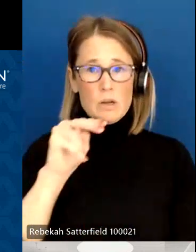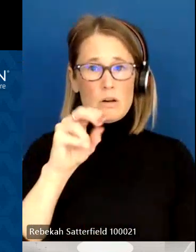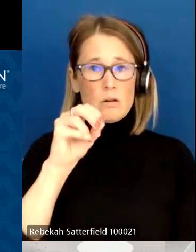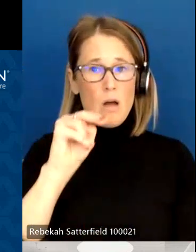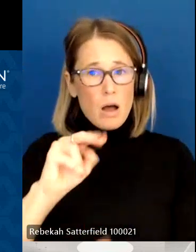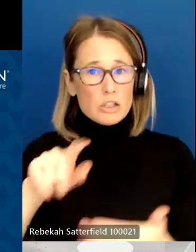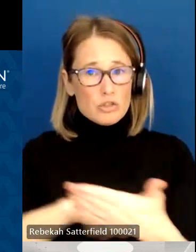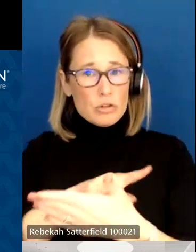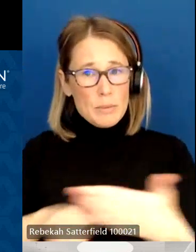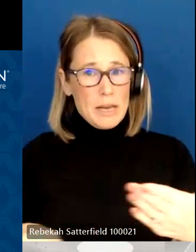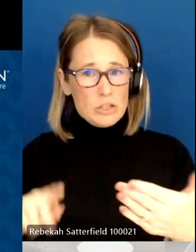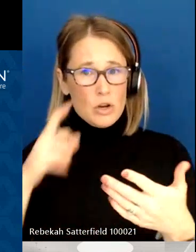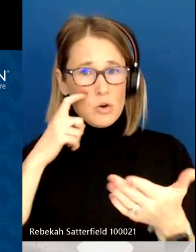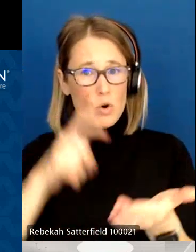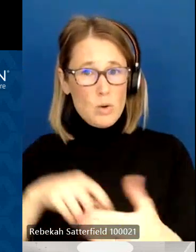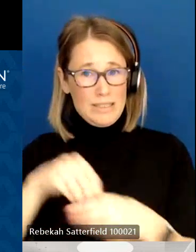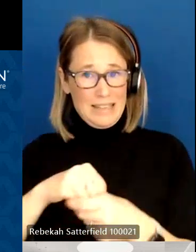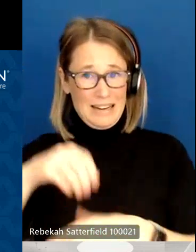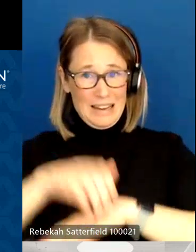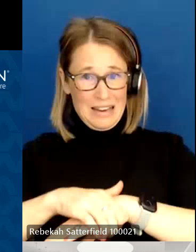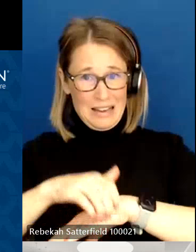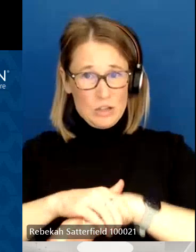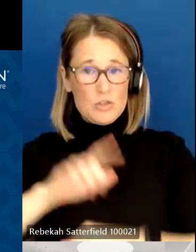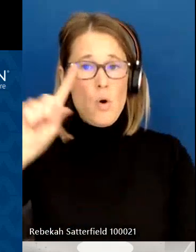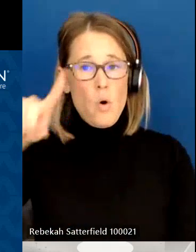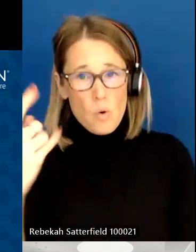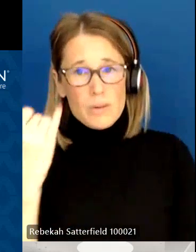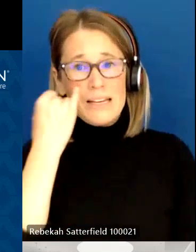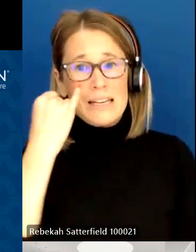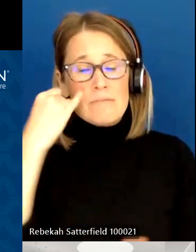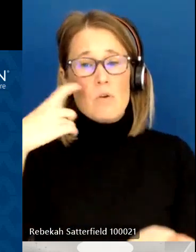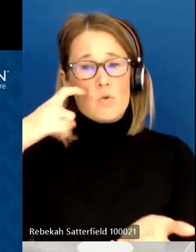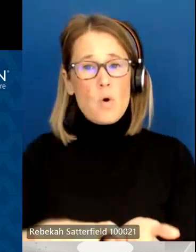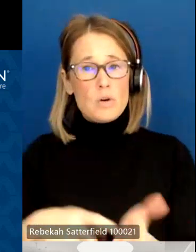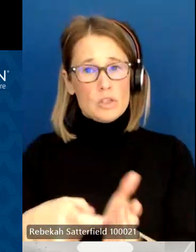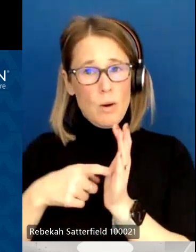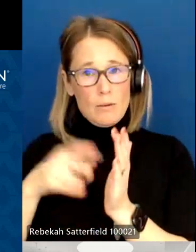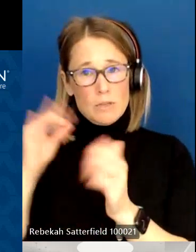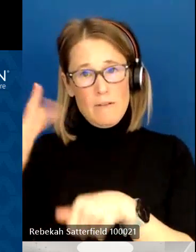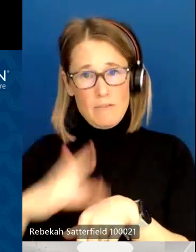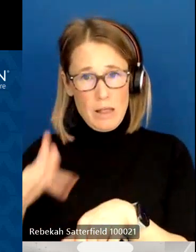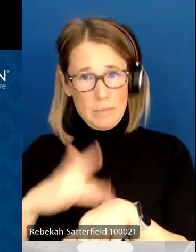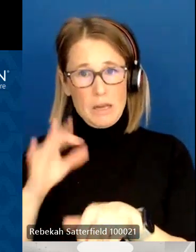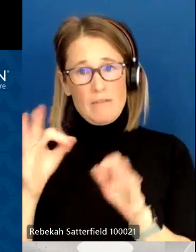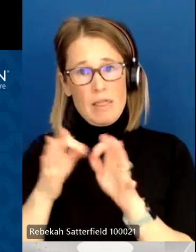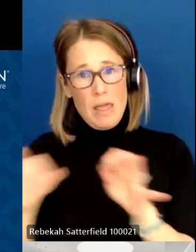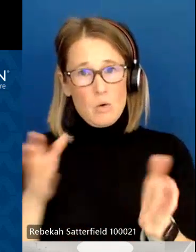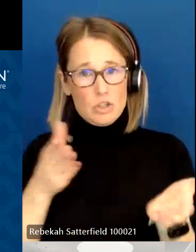in English only as long as notice requirements of availability of language services and auxiliary